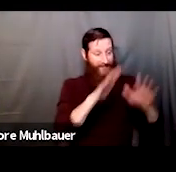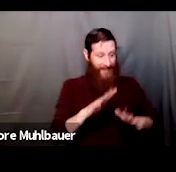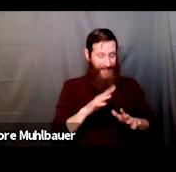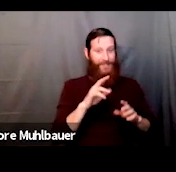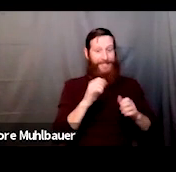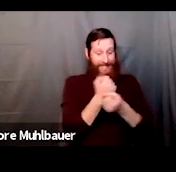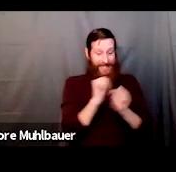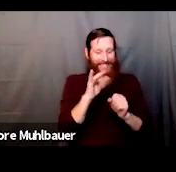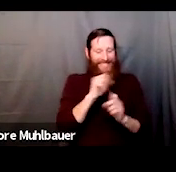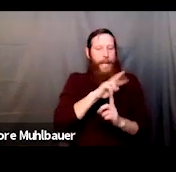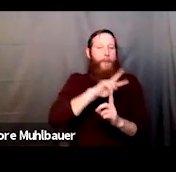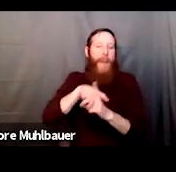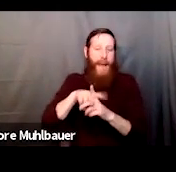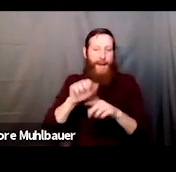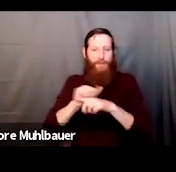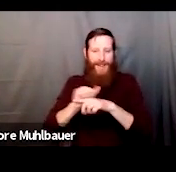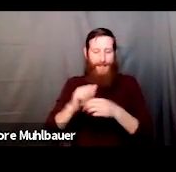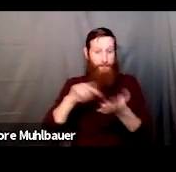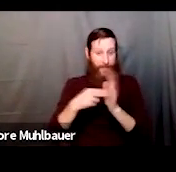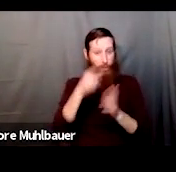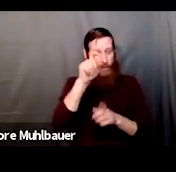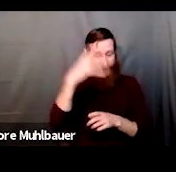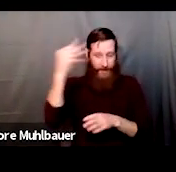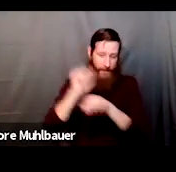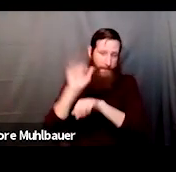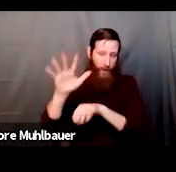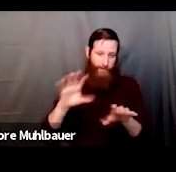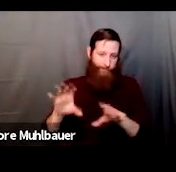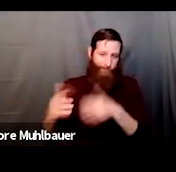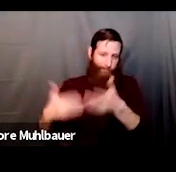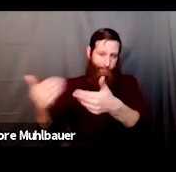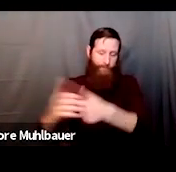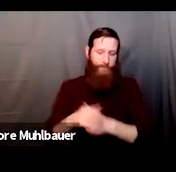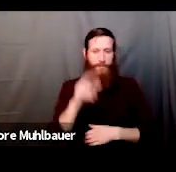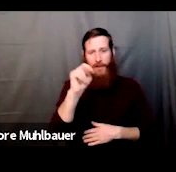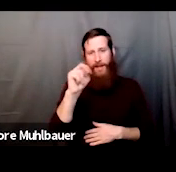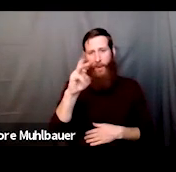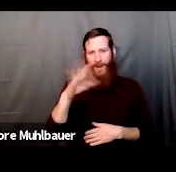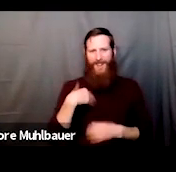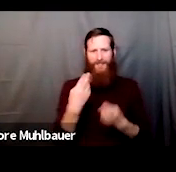NWAC provides a bunch of resources that you can use in your avalanche education journey.